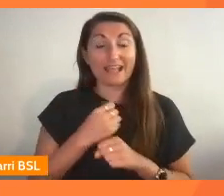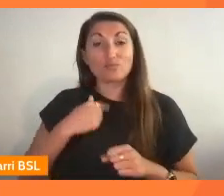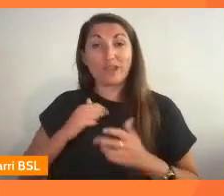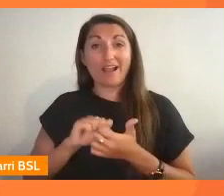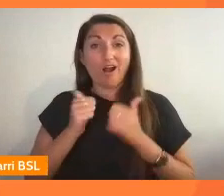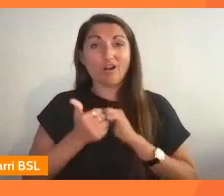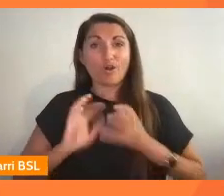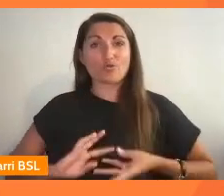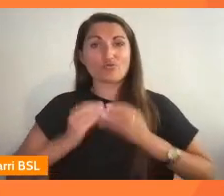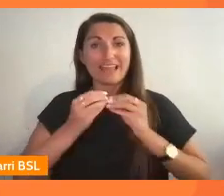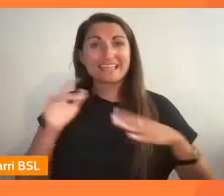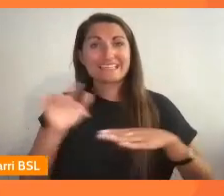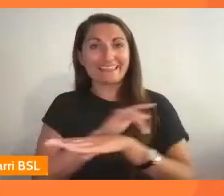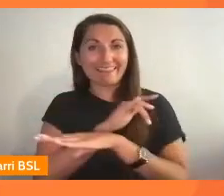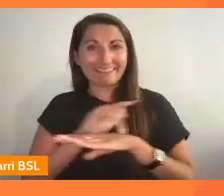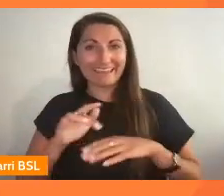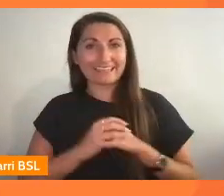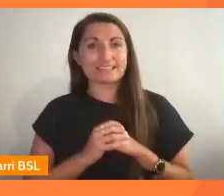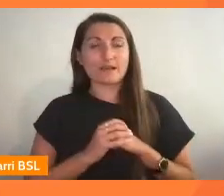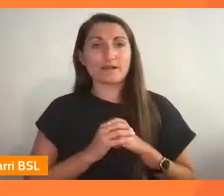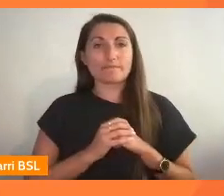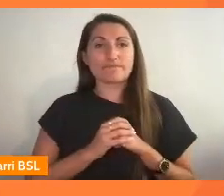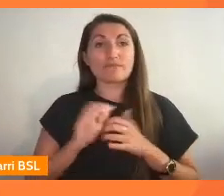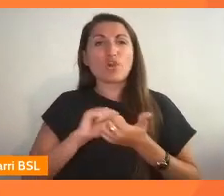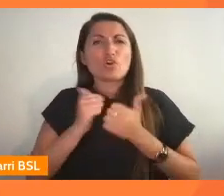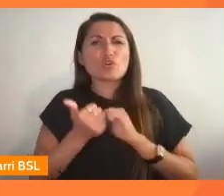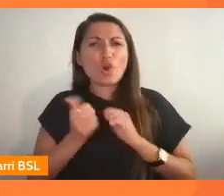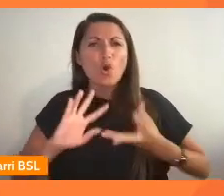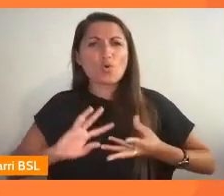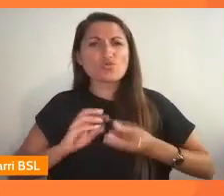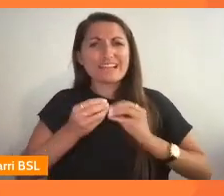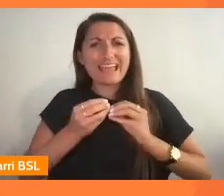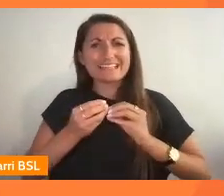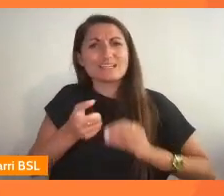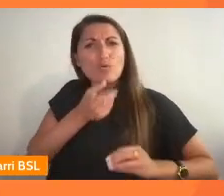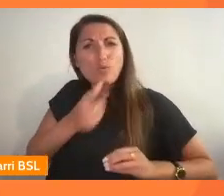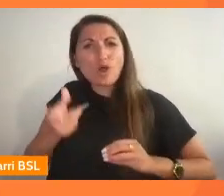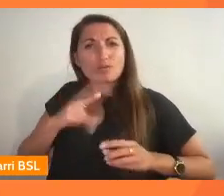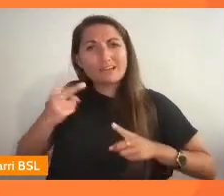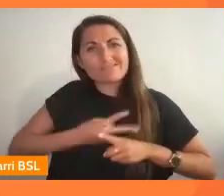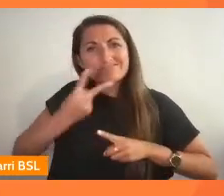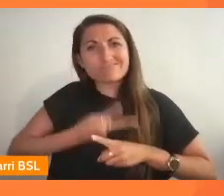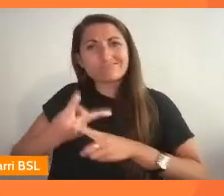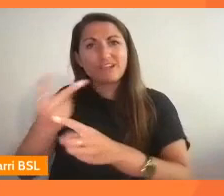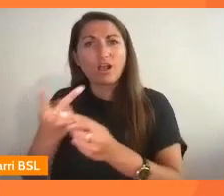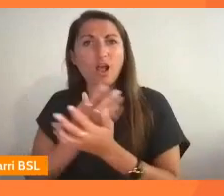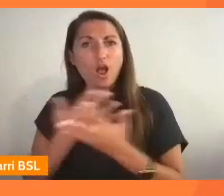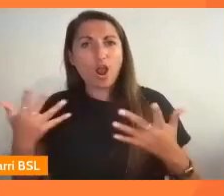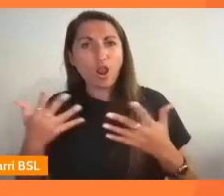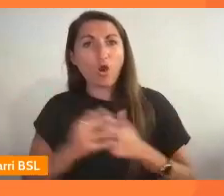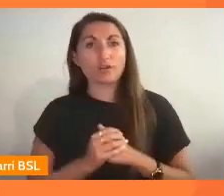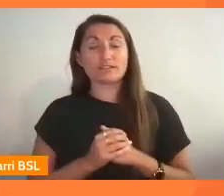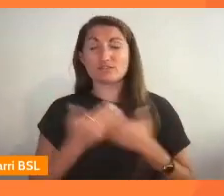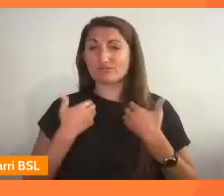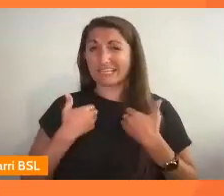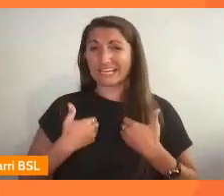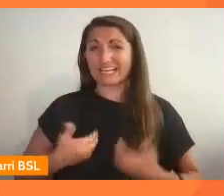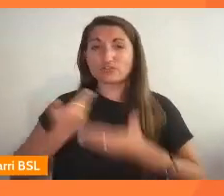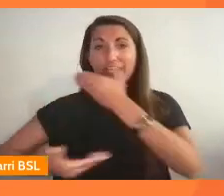So a bit about the Belgrade Theatre we are a co-creative theatre. It's a word that is being thrown around. It has a rich history of co-creation, but for us what co-creation really is